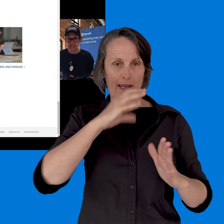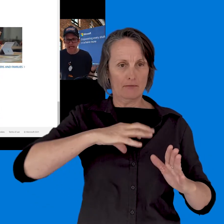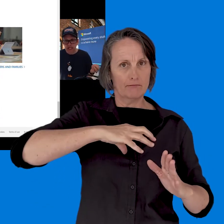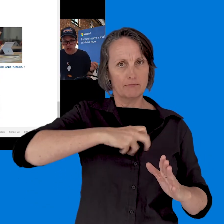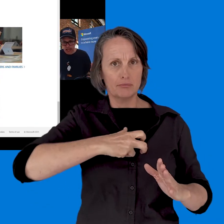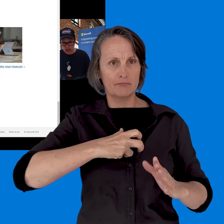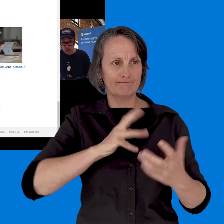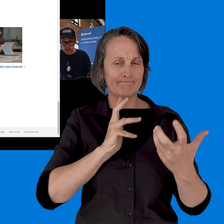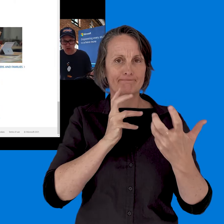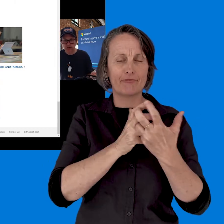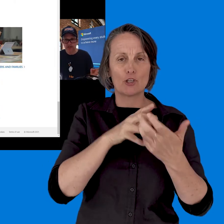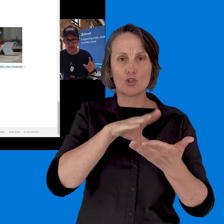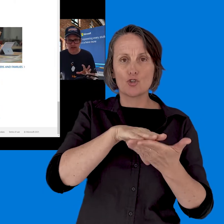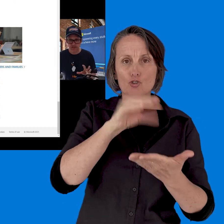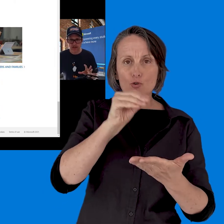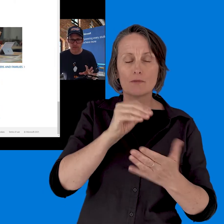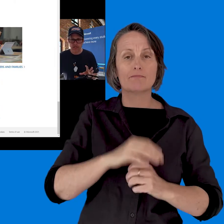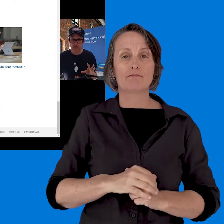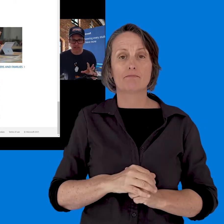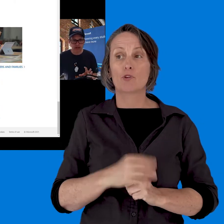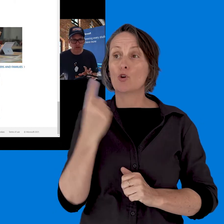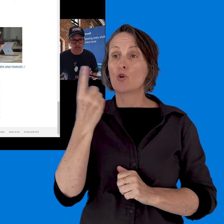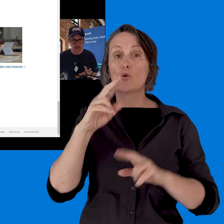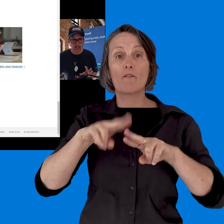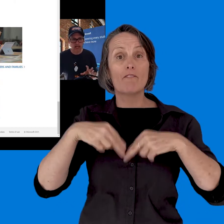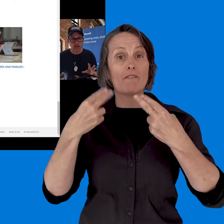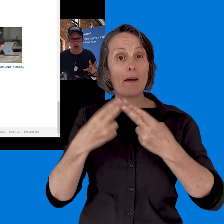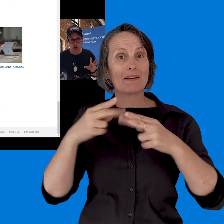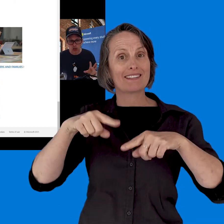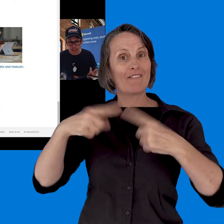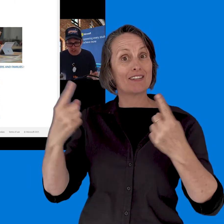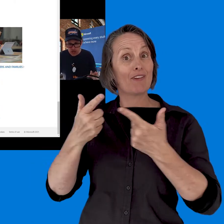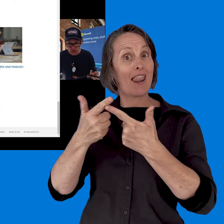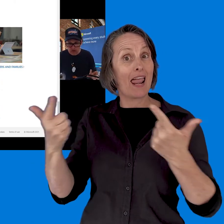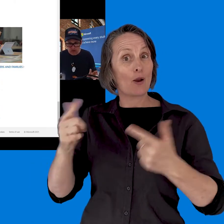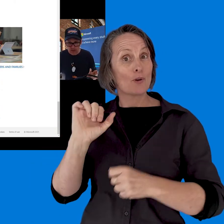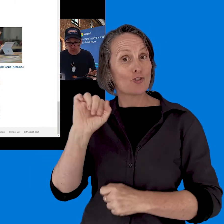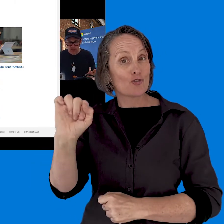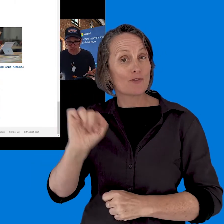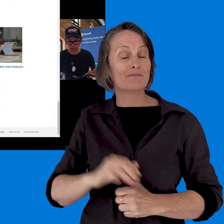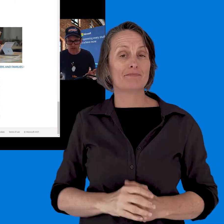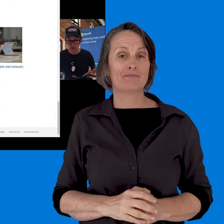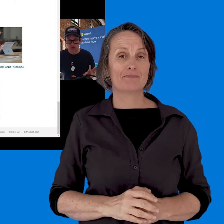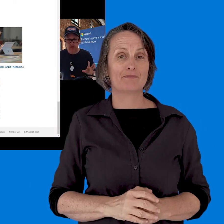Second language learners and their families category in there. Early childhood in there as well.